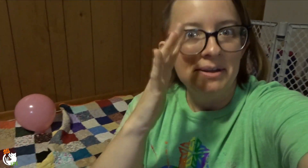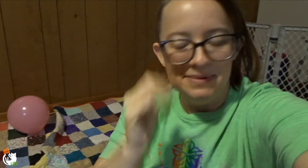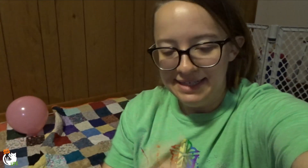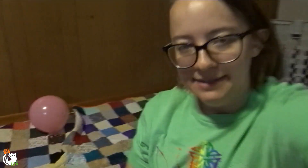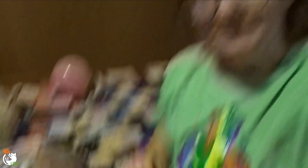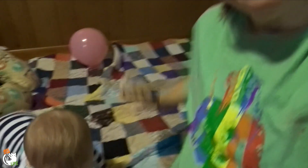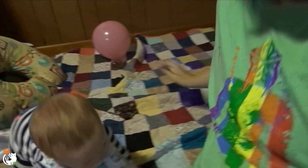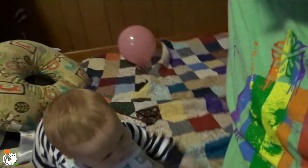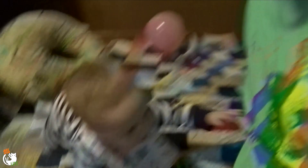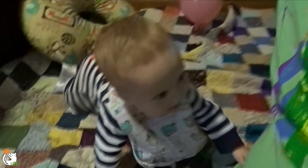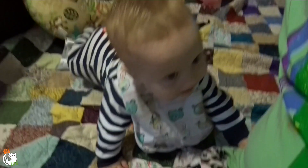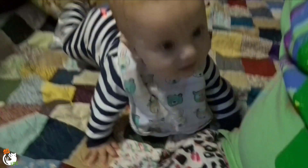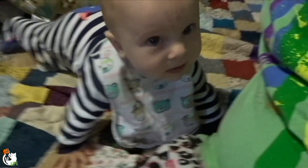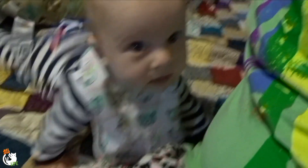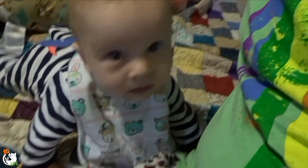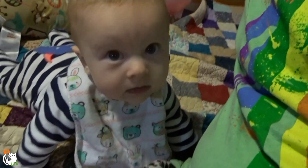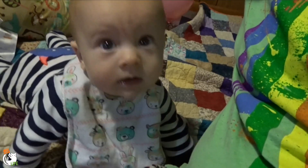I'm going to try to be prepared.